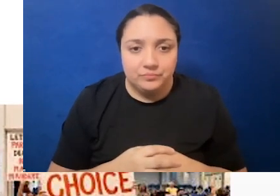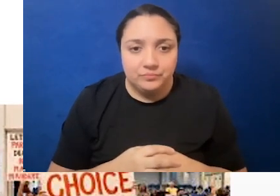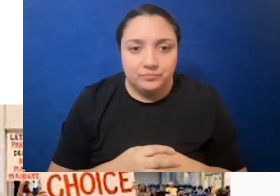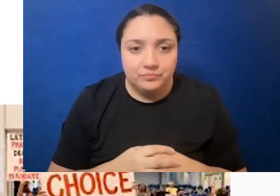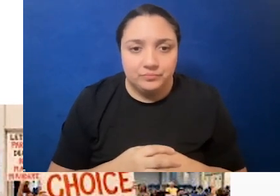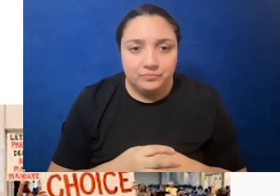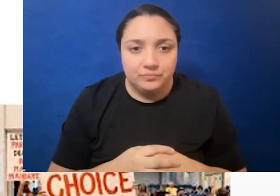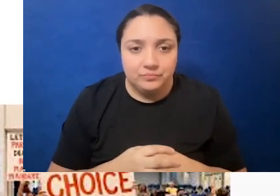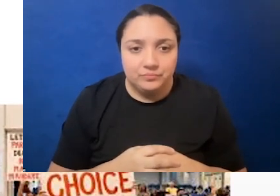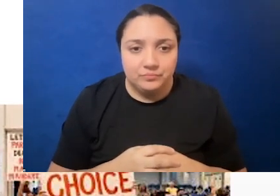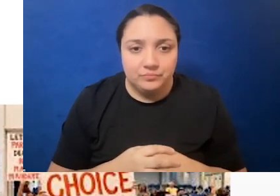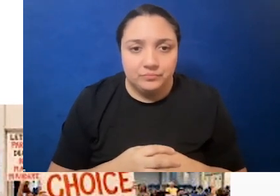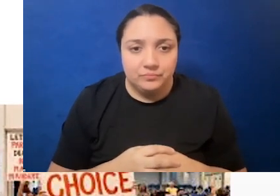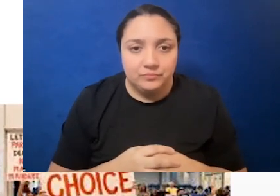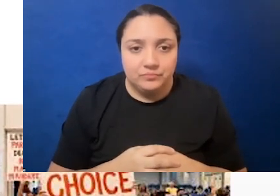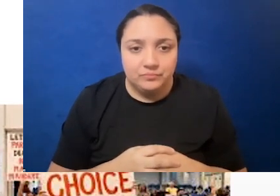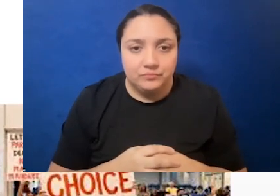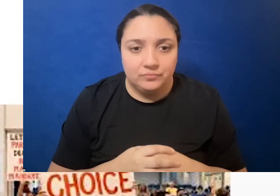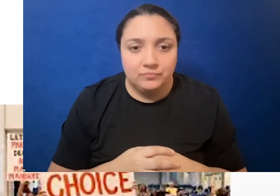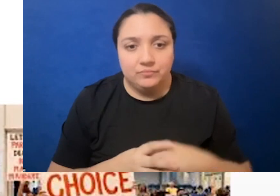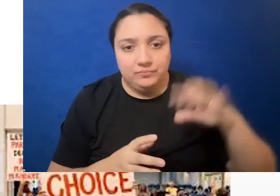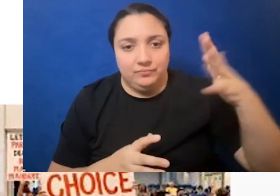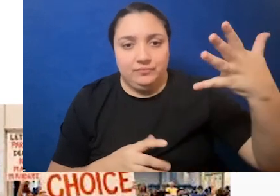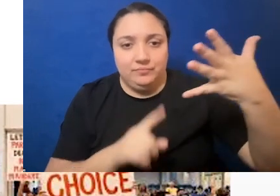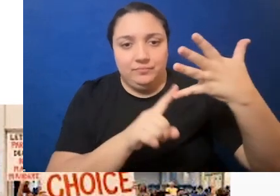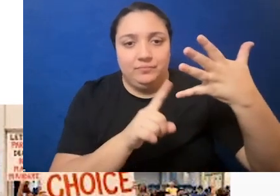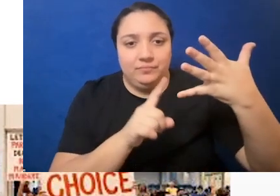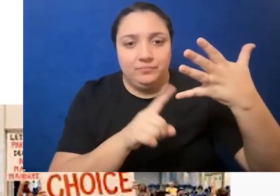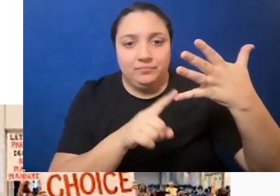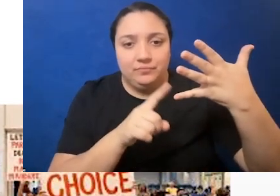WE HAVE GOT CONSTANTLY CHANGING SOCIAL LANDSCAPE.